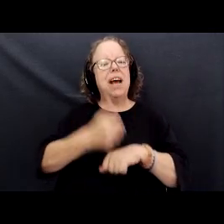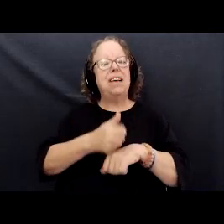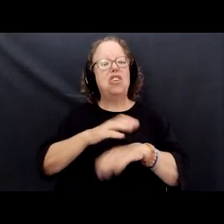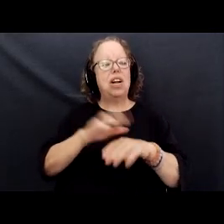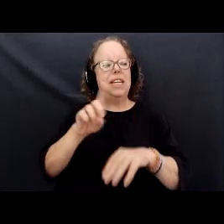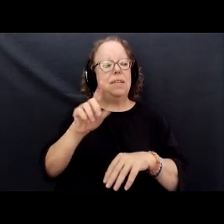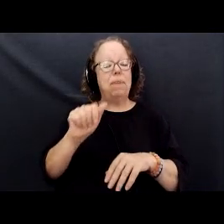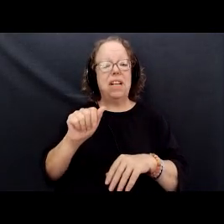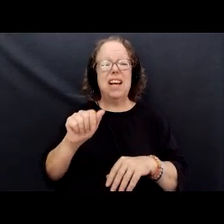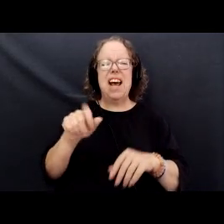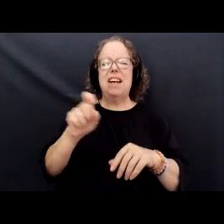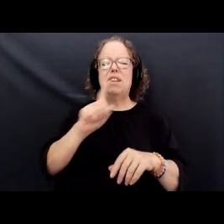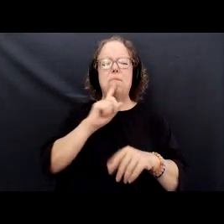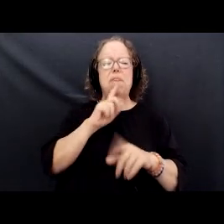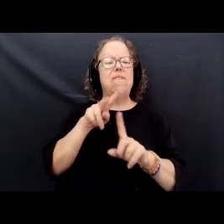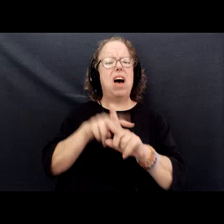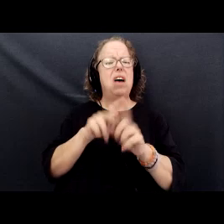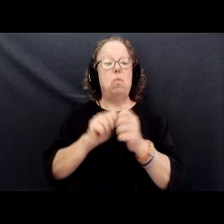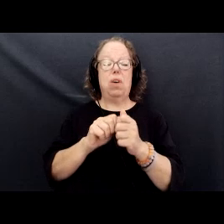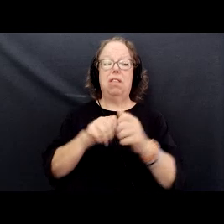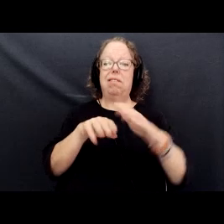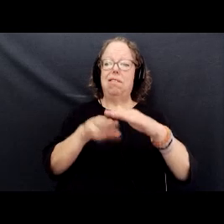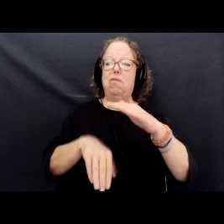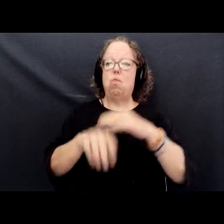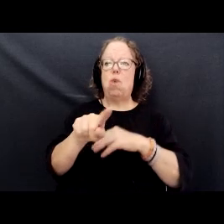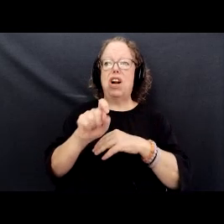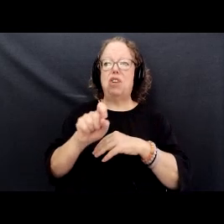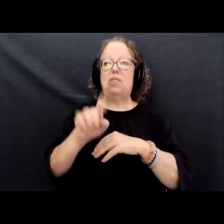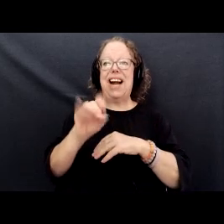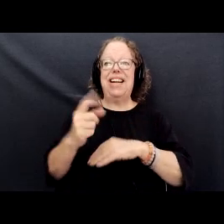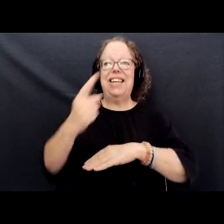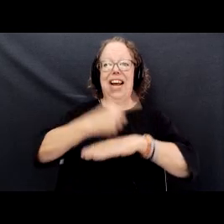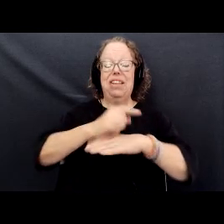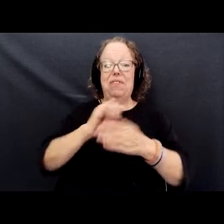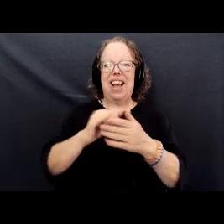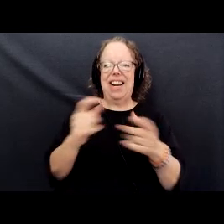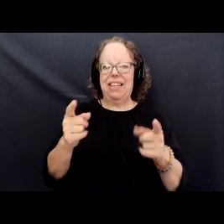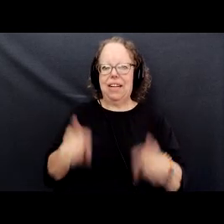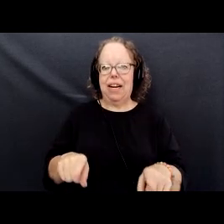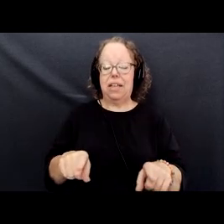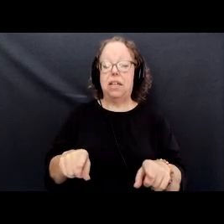This has to be filed within 180 days of the alleged incident. And this can be done through